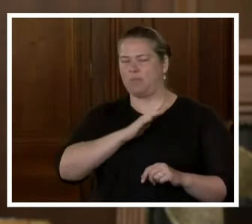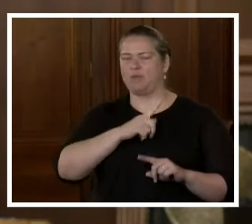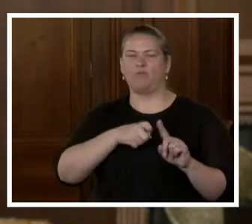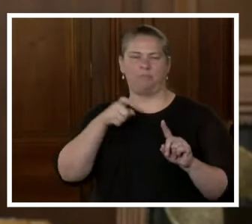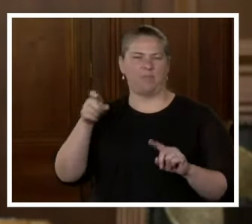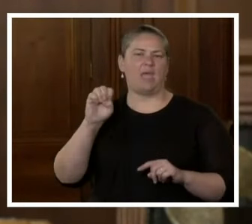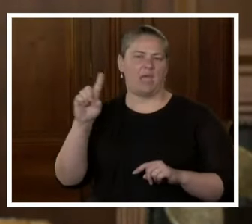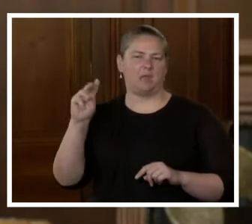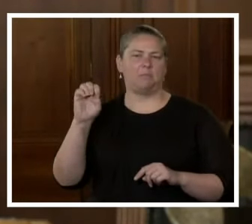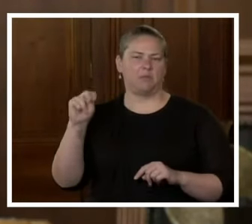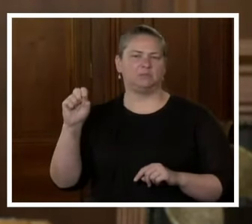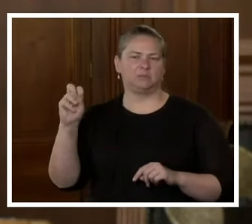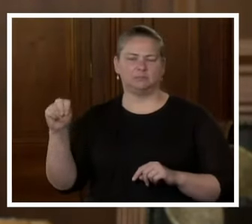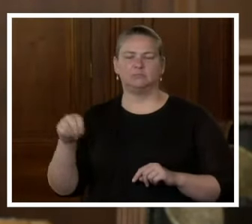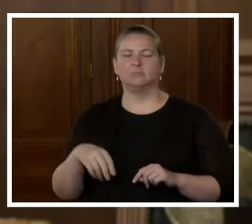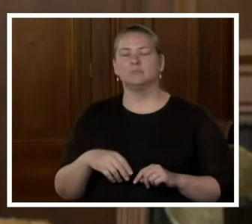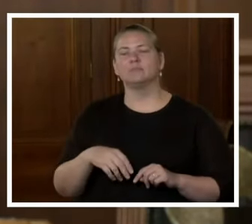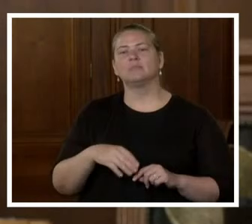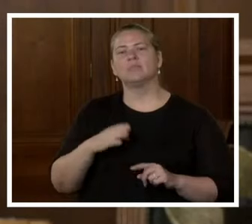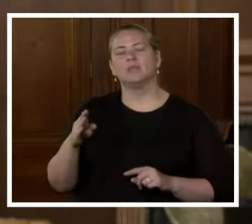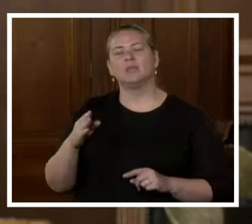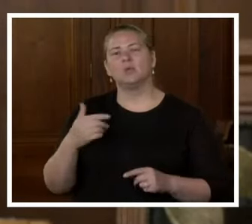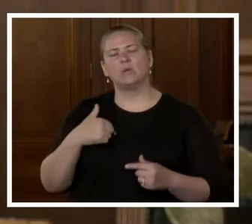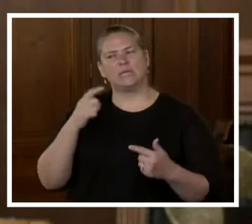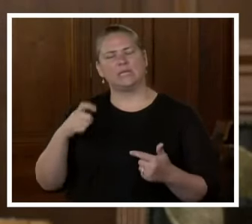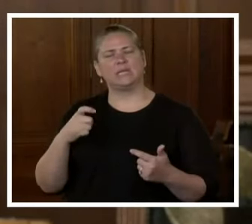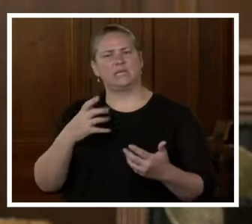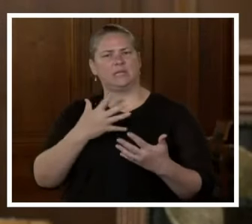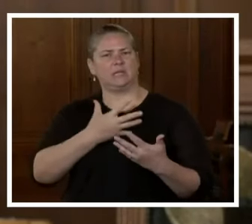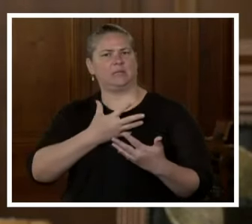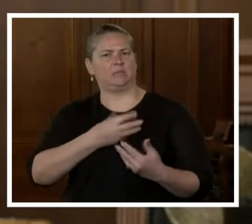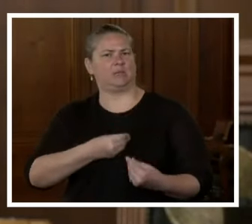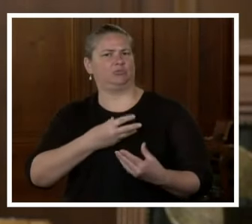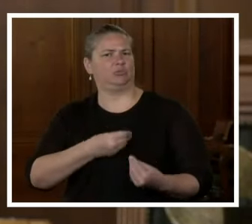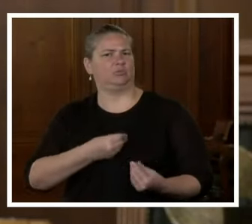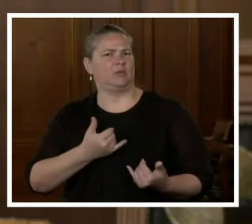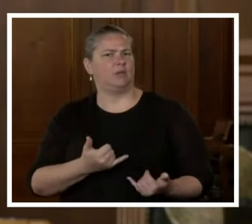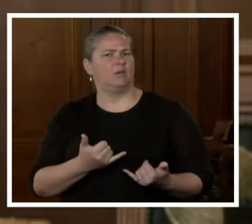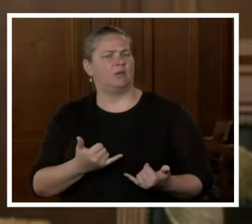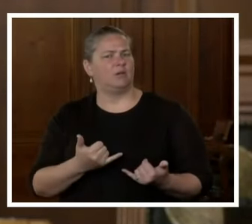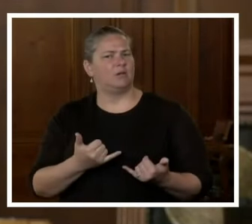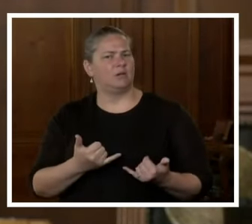PERS NON-HISPANICS. 3.9% NON-HISPANIC.